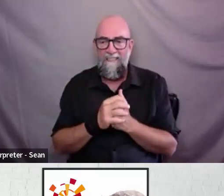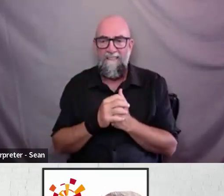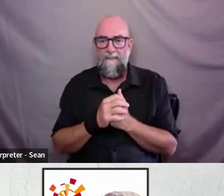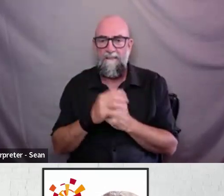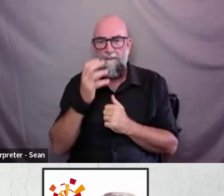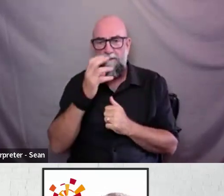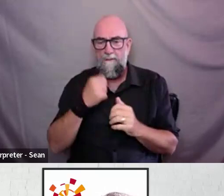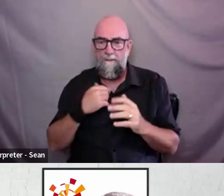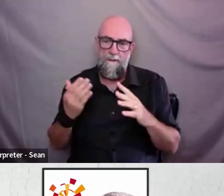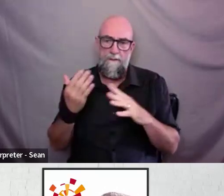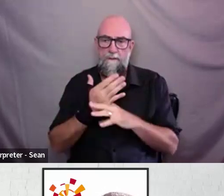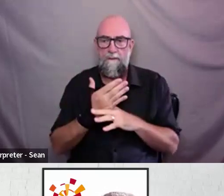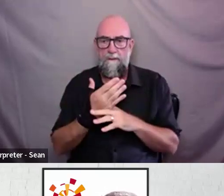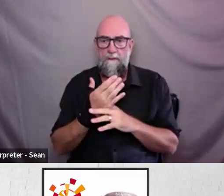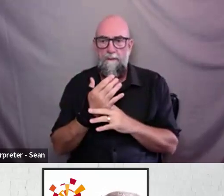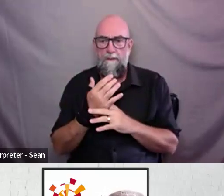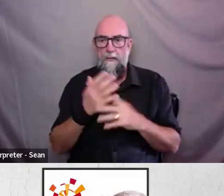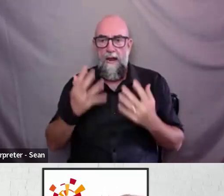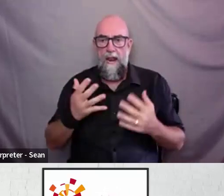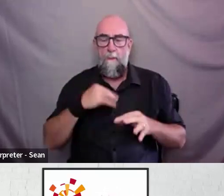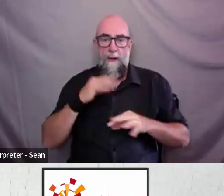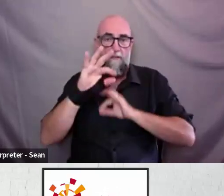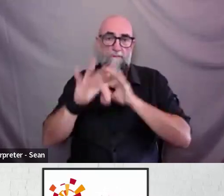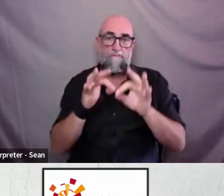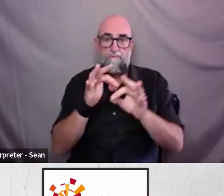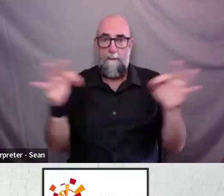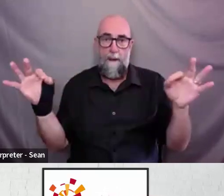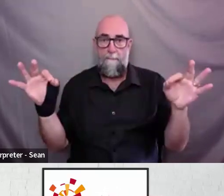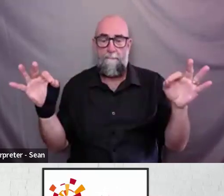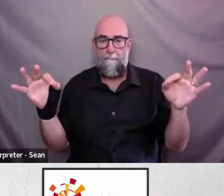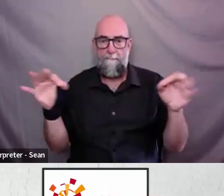that one but that doesn't matter. >> I doubt that this has been an amazing